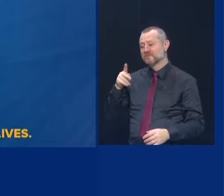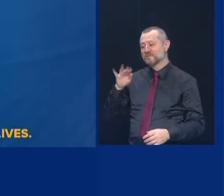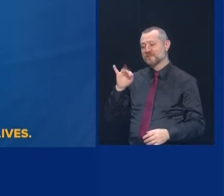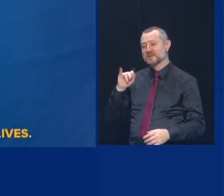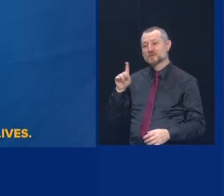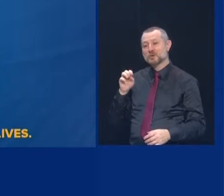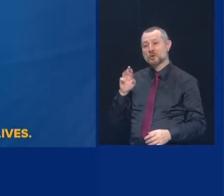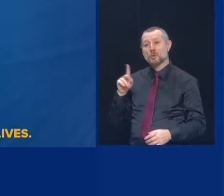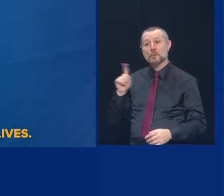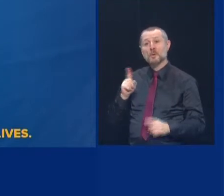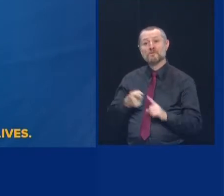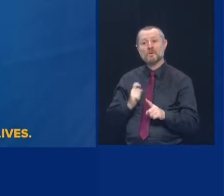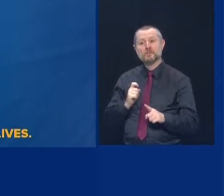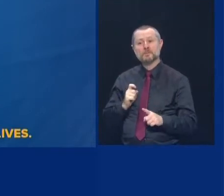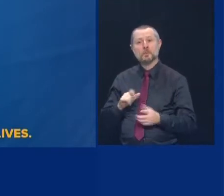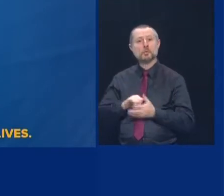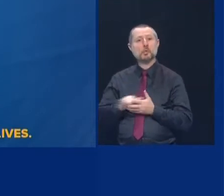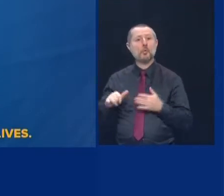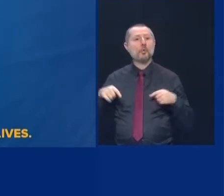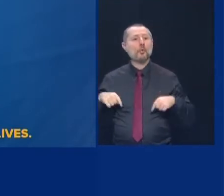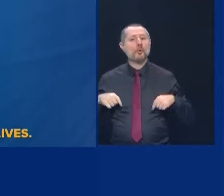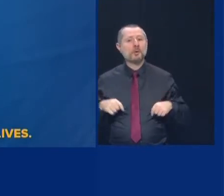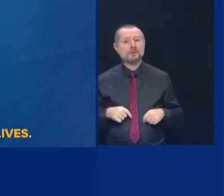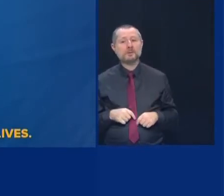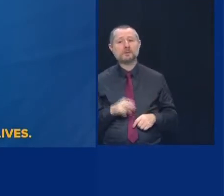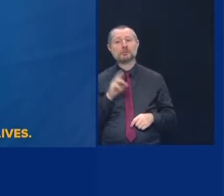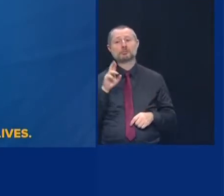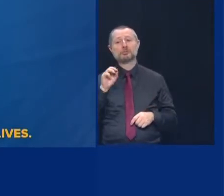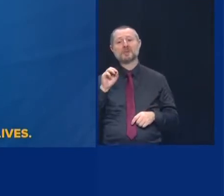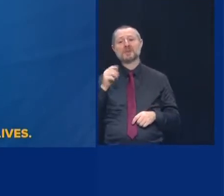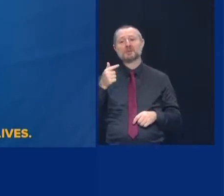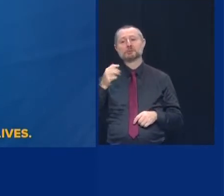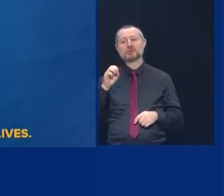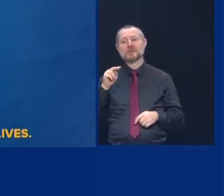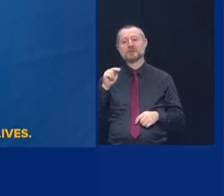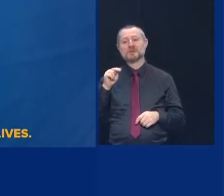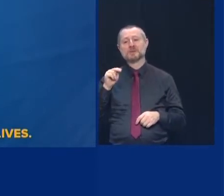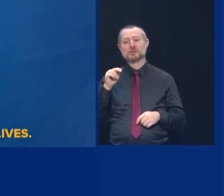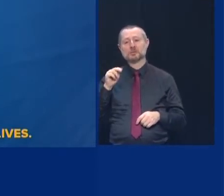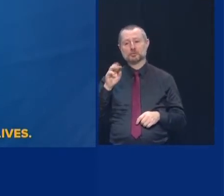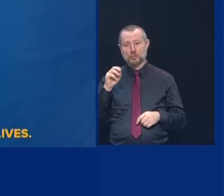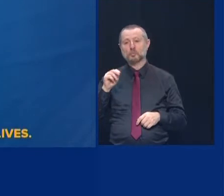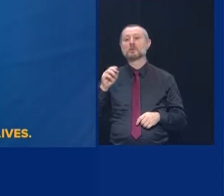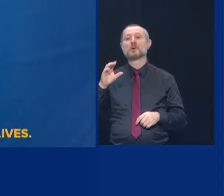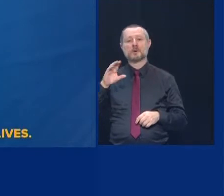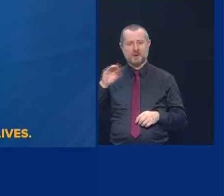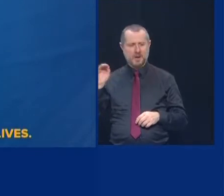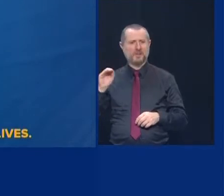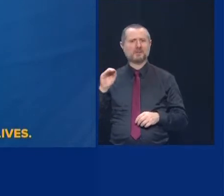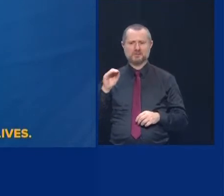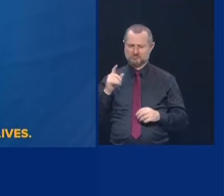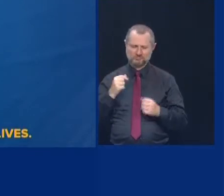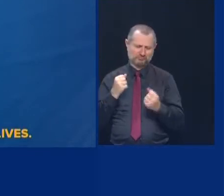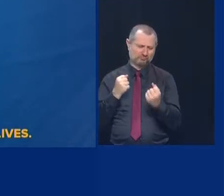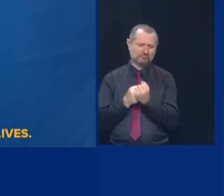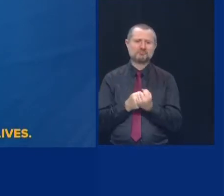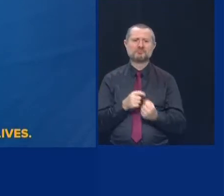COMPANIES, WHO COULD DO THE BY THE WAY, PFIZER, NEW YORK COMPANY.